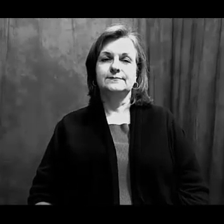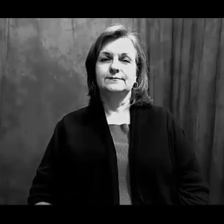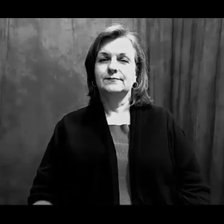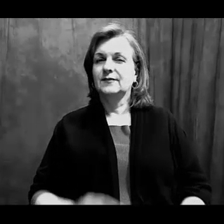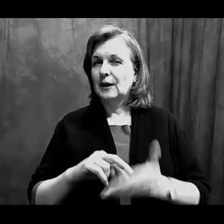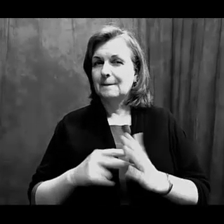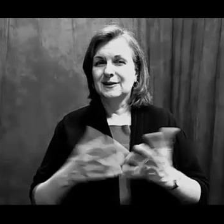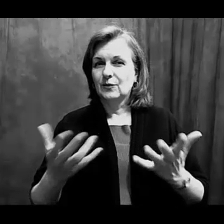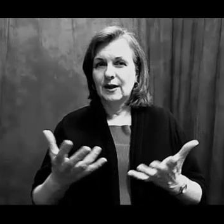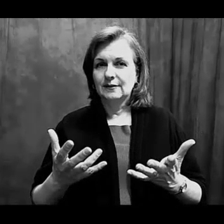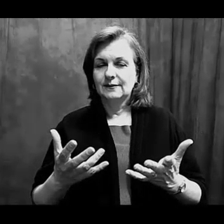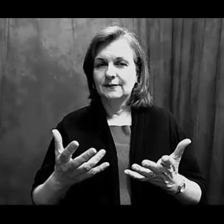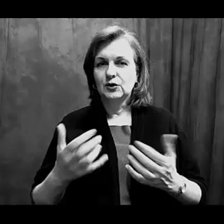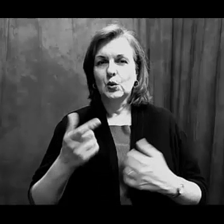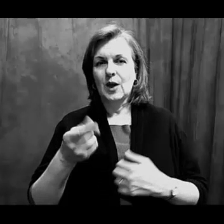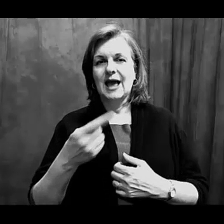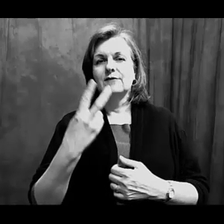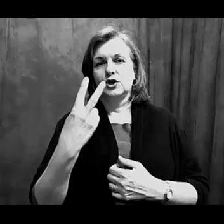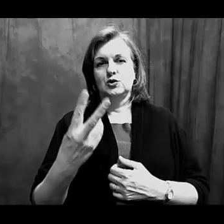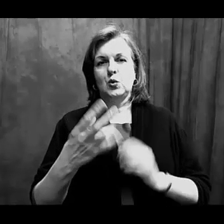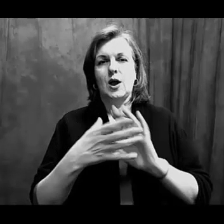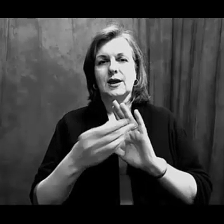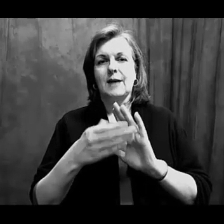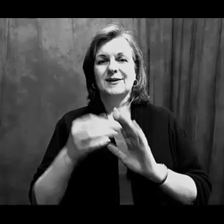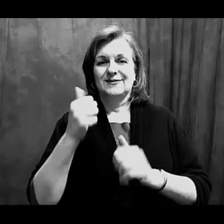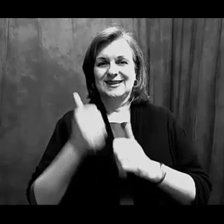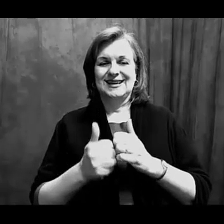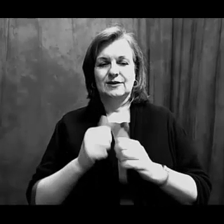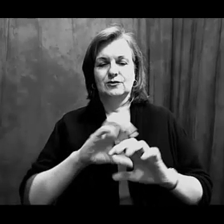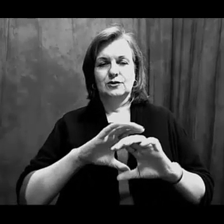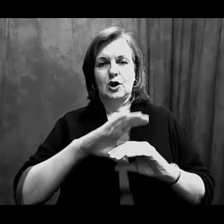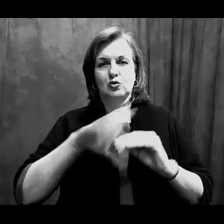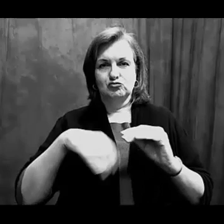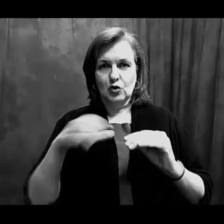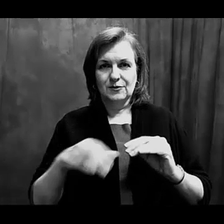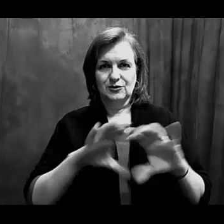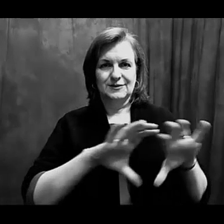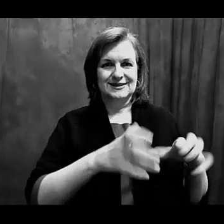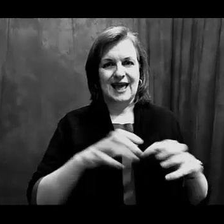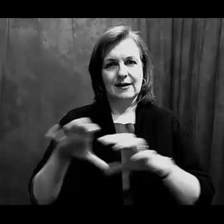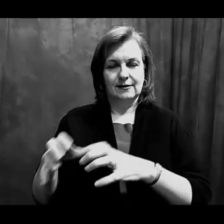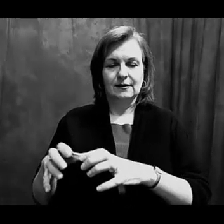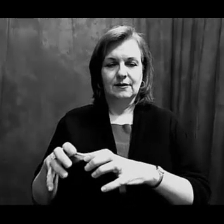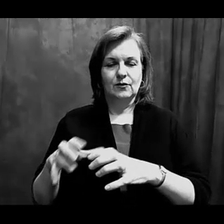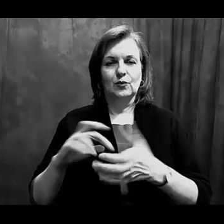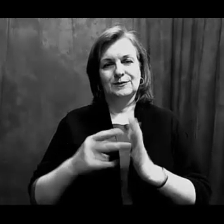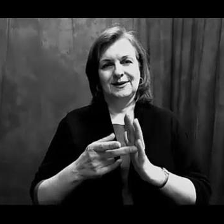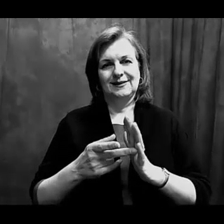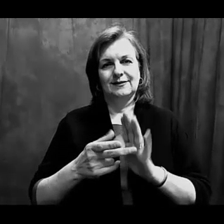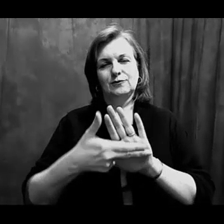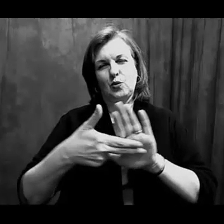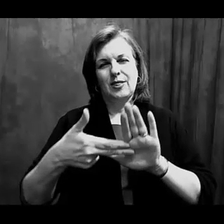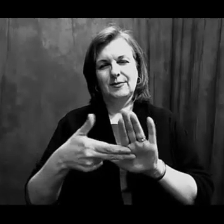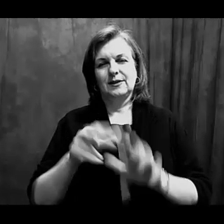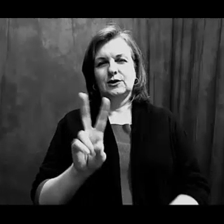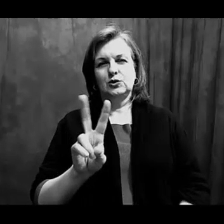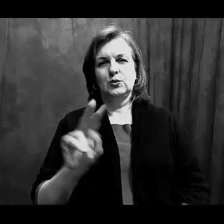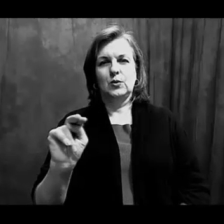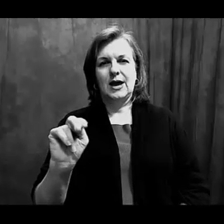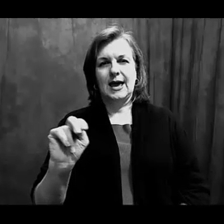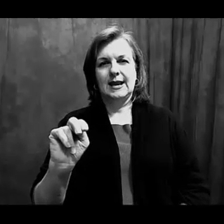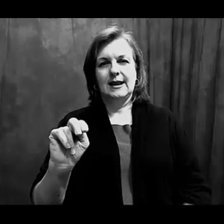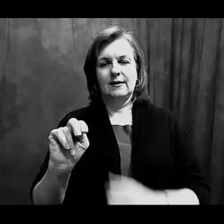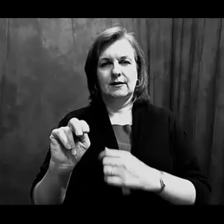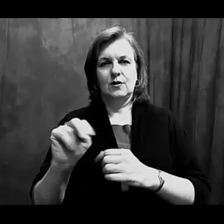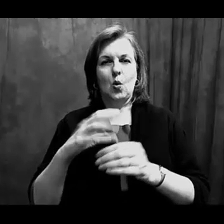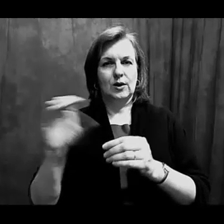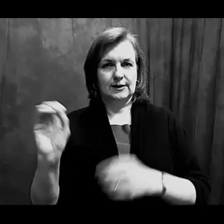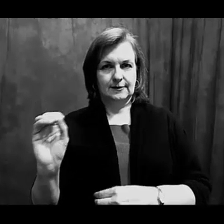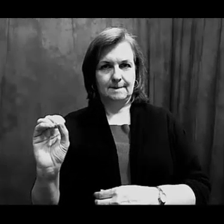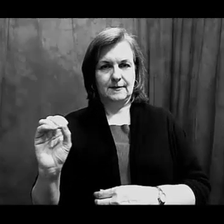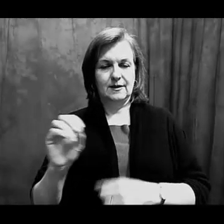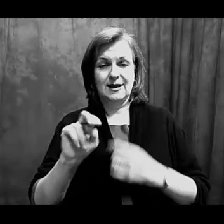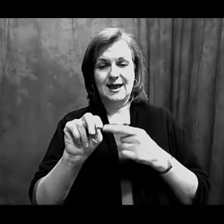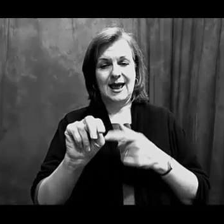it means that you have two copies of each chromosome set or we write that you're a 2n organism -- n being